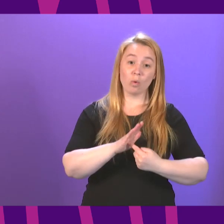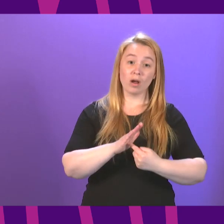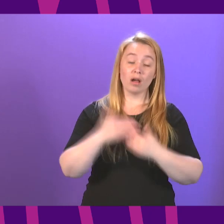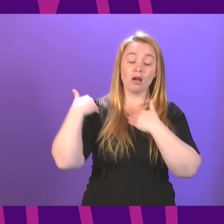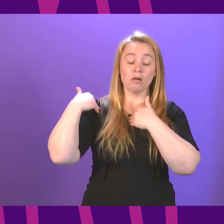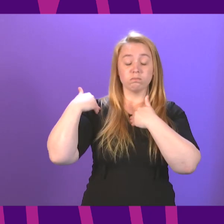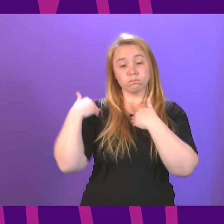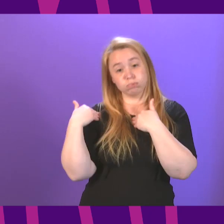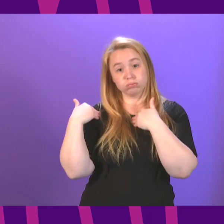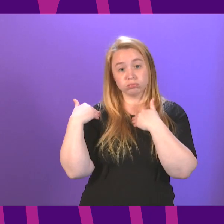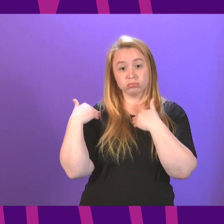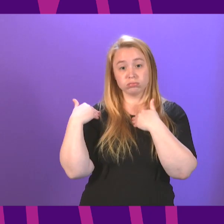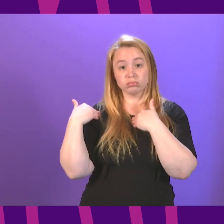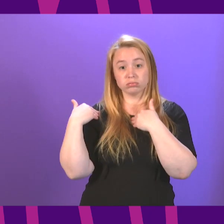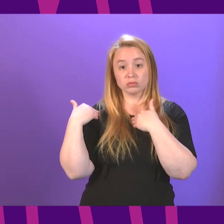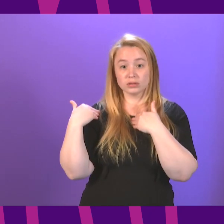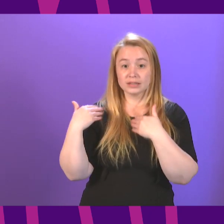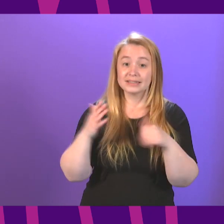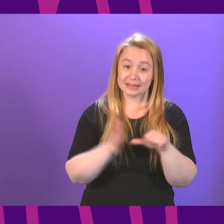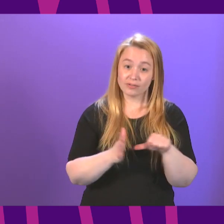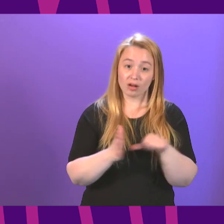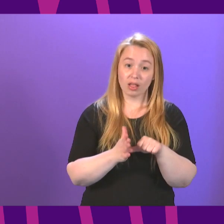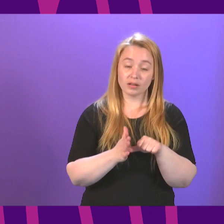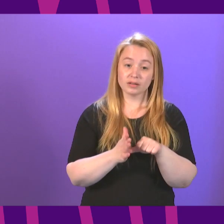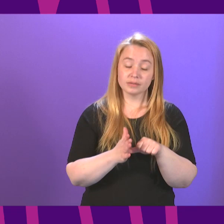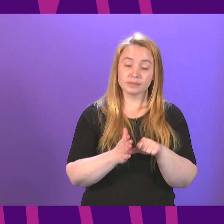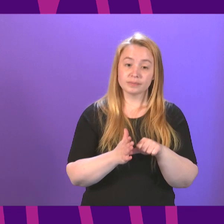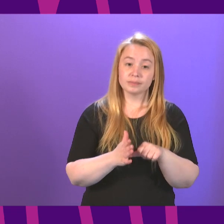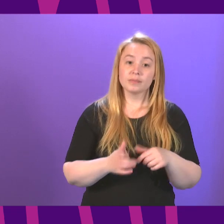and I carried that responsibility very heavily. Therefore, when things go wrong, I